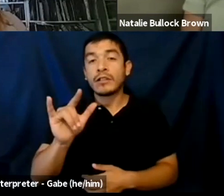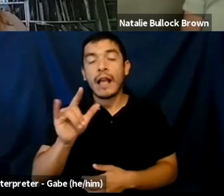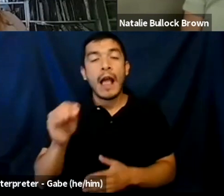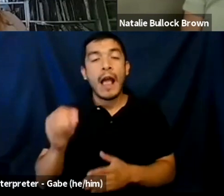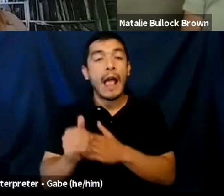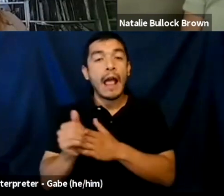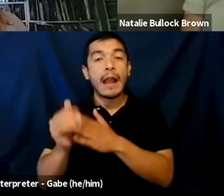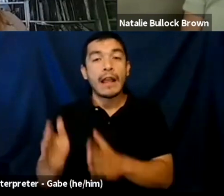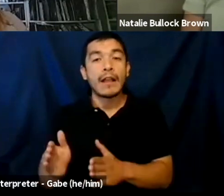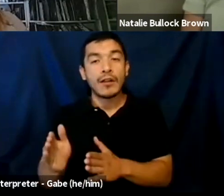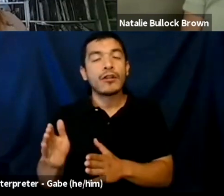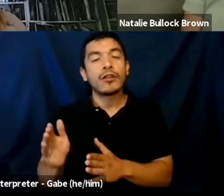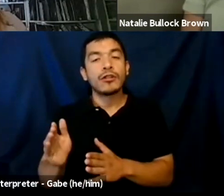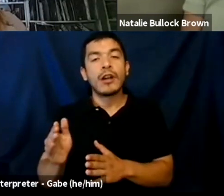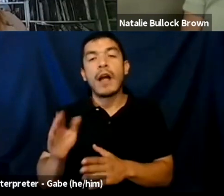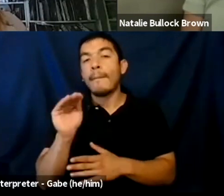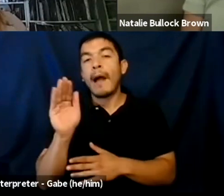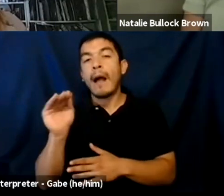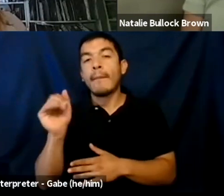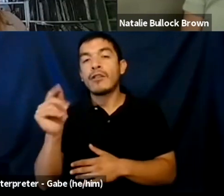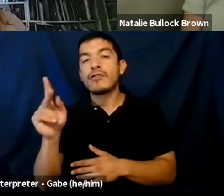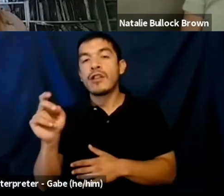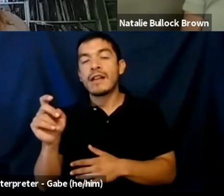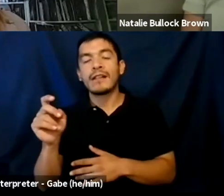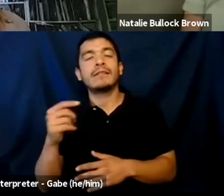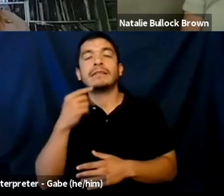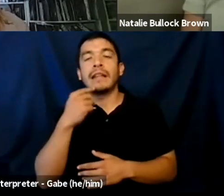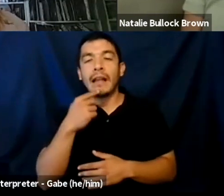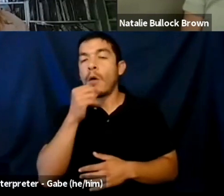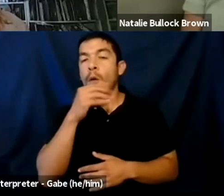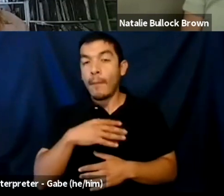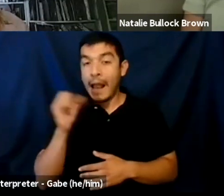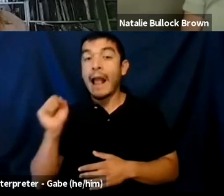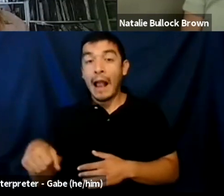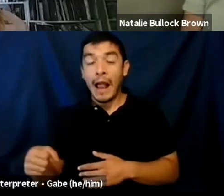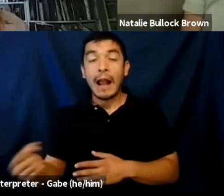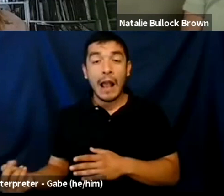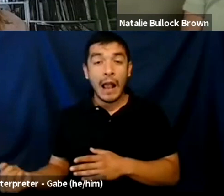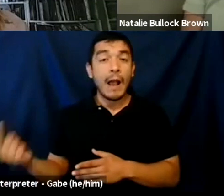said that the women could come back. And the girls who had been abducted